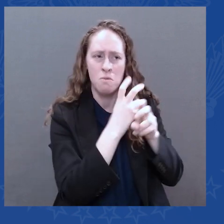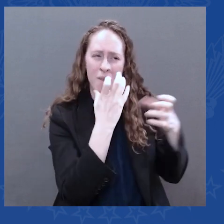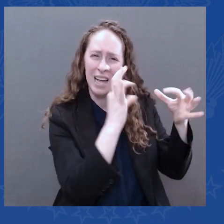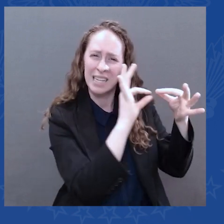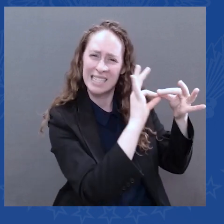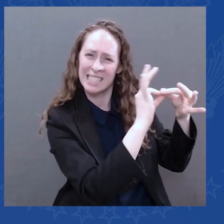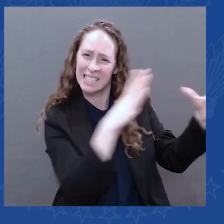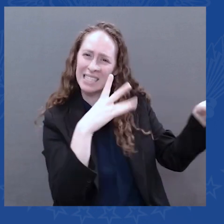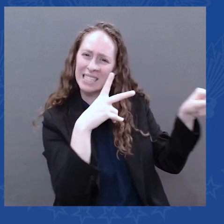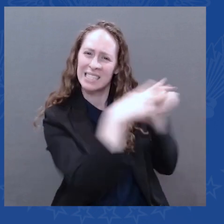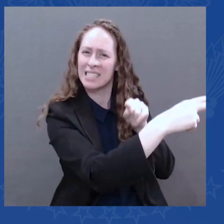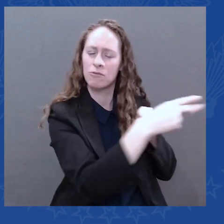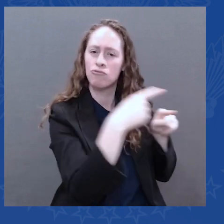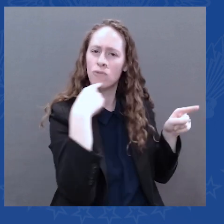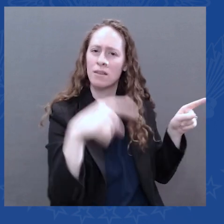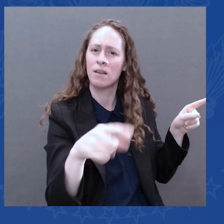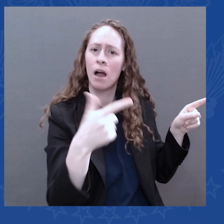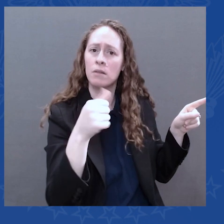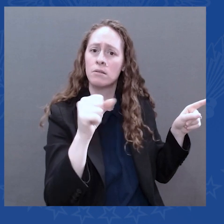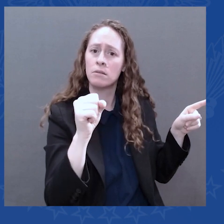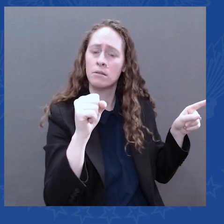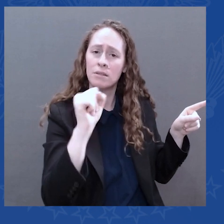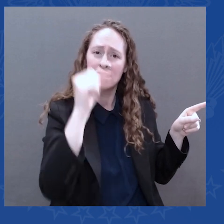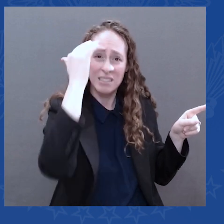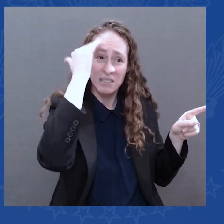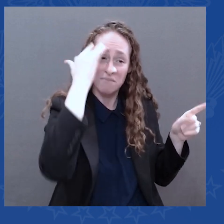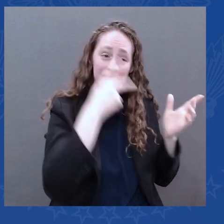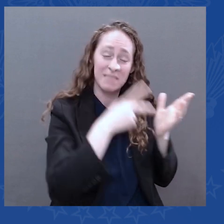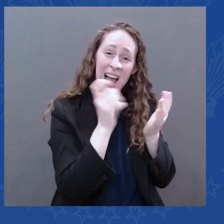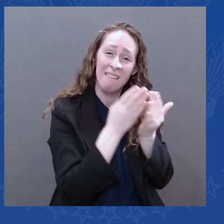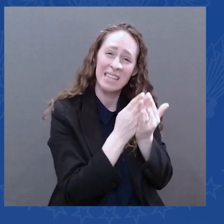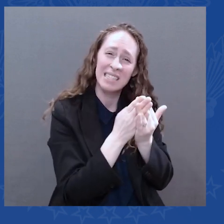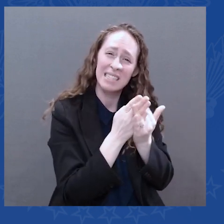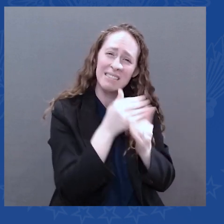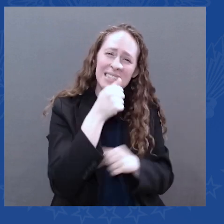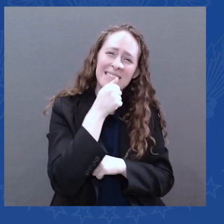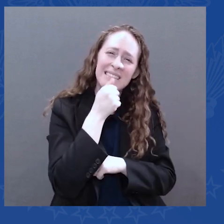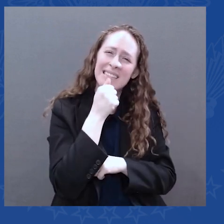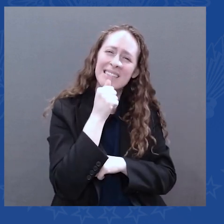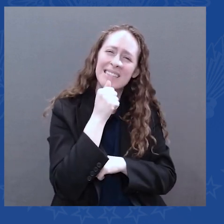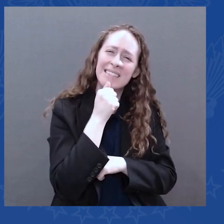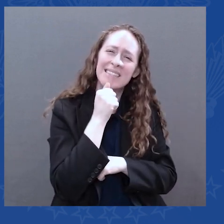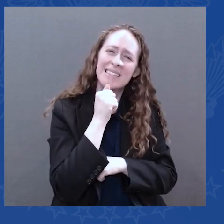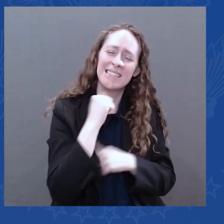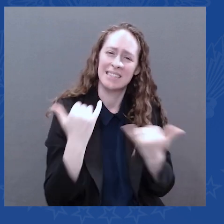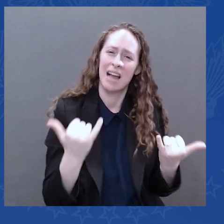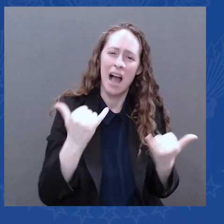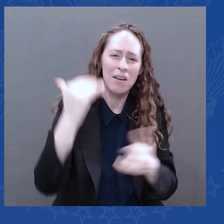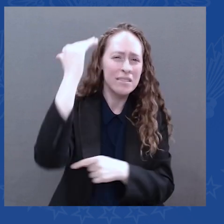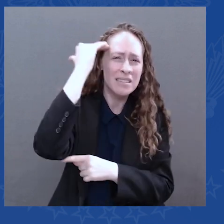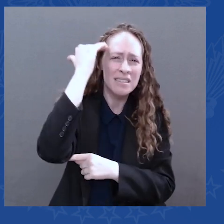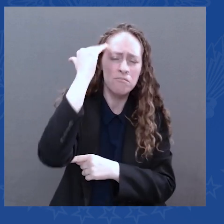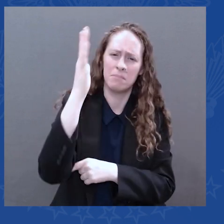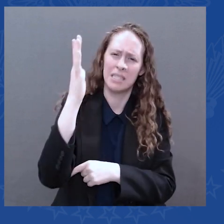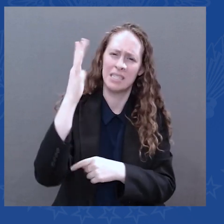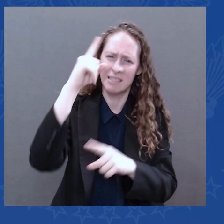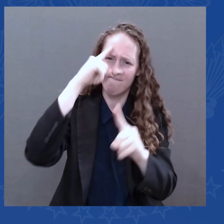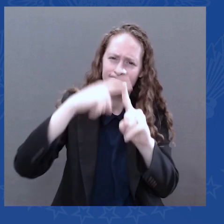from a moral standpoint, it's going to put us on a much stronger strategic footing. And I'm proud to announce that we've also reached